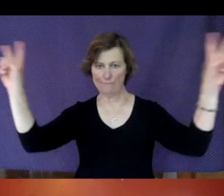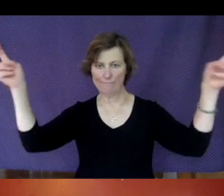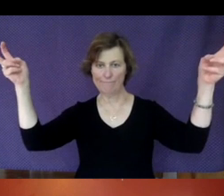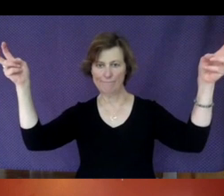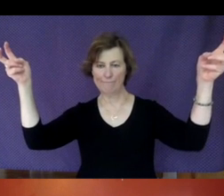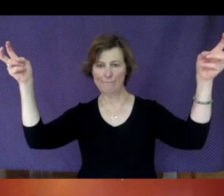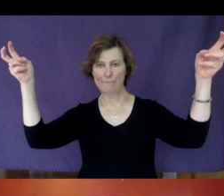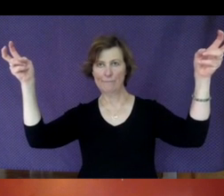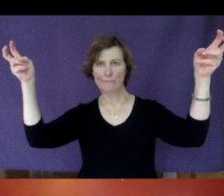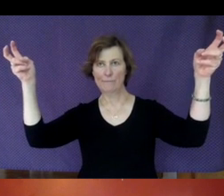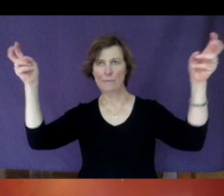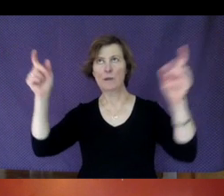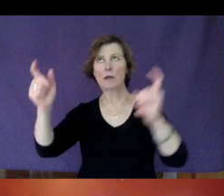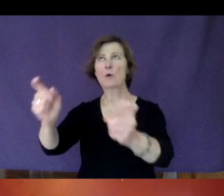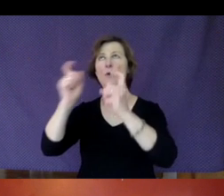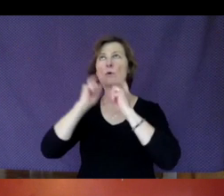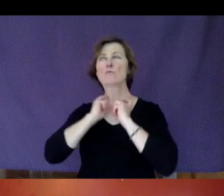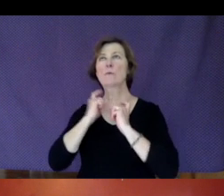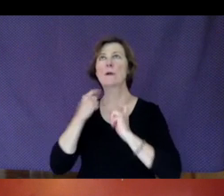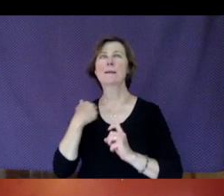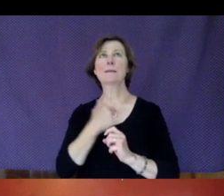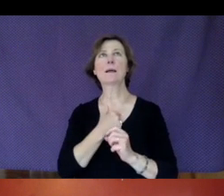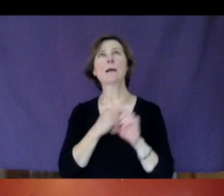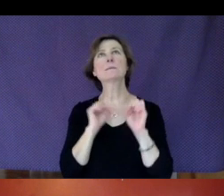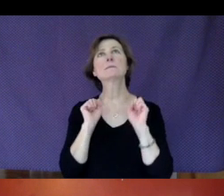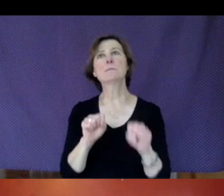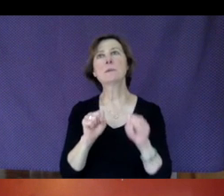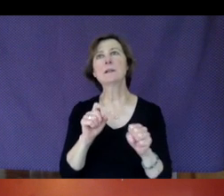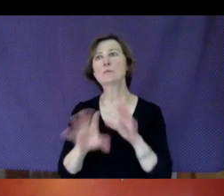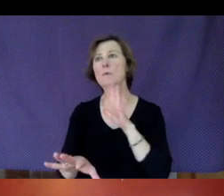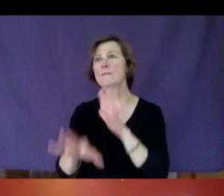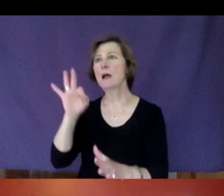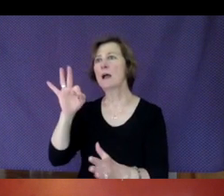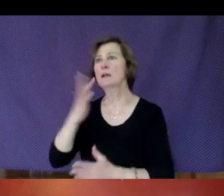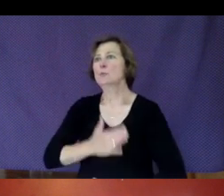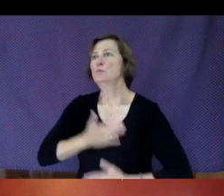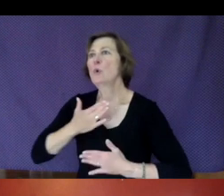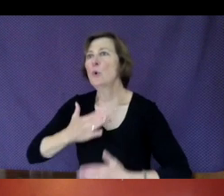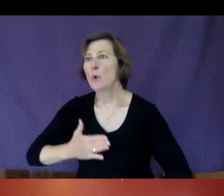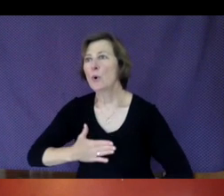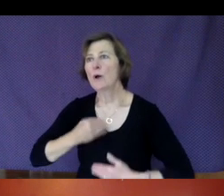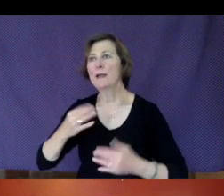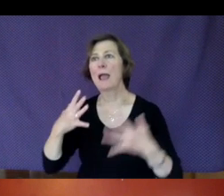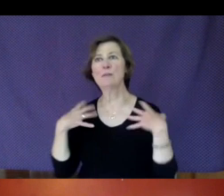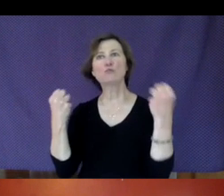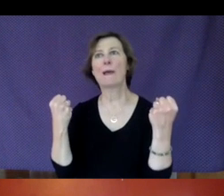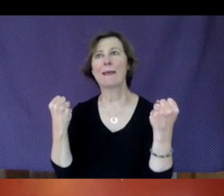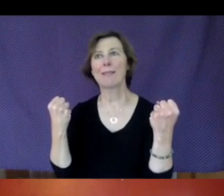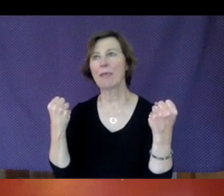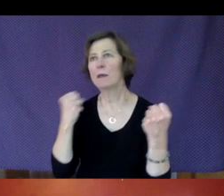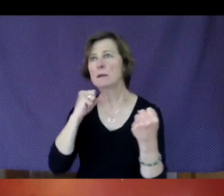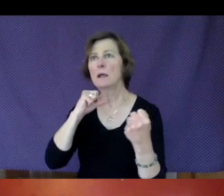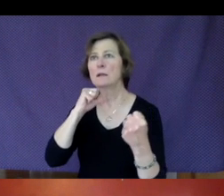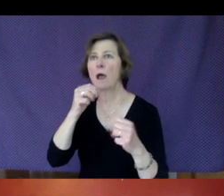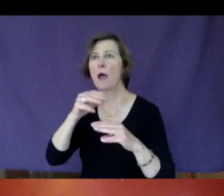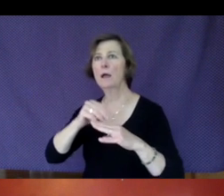Grant us the ability to find joy and strength not in this strident call to arms